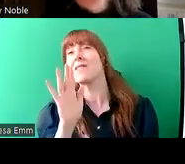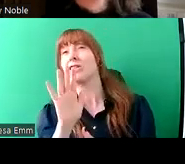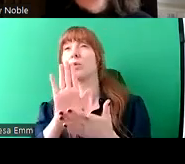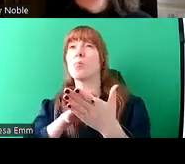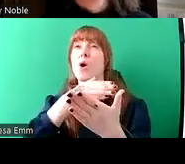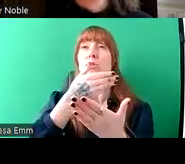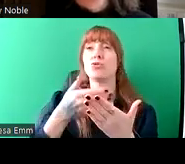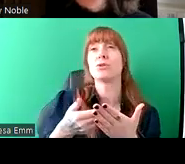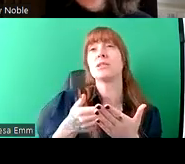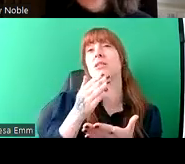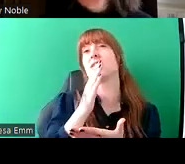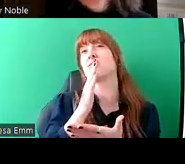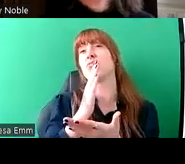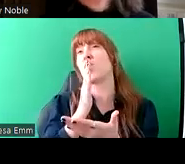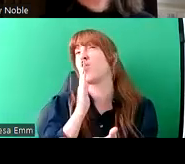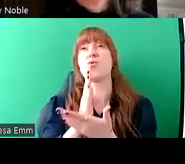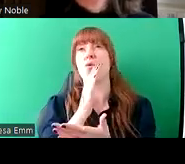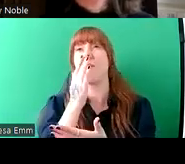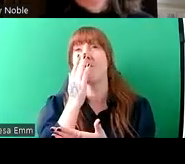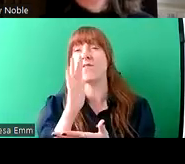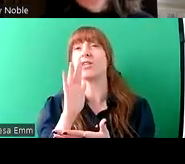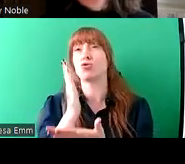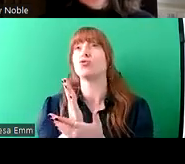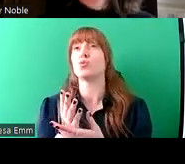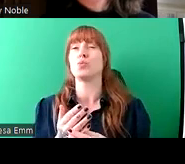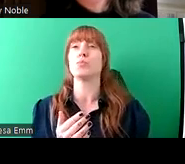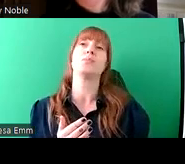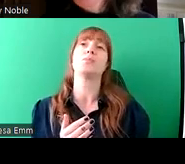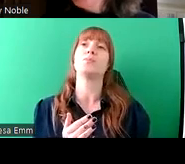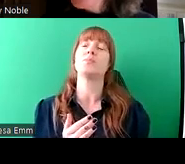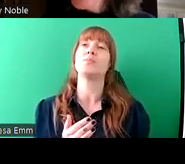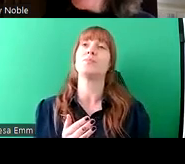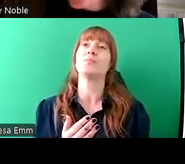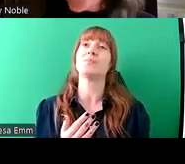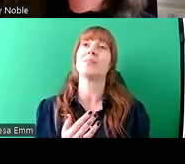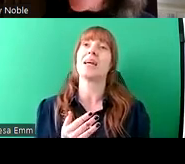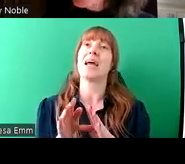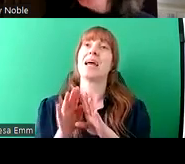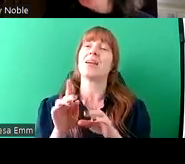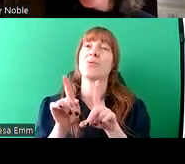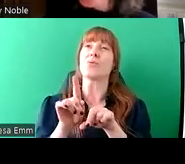in the museum collection as well. A wee shout out to the National Museum of Roller Derby which was